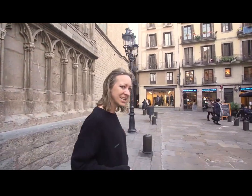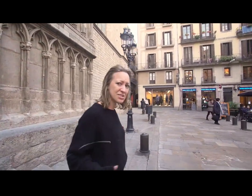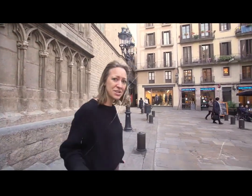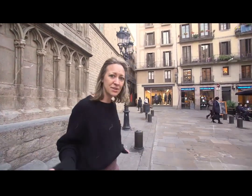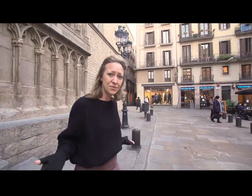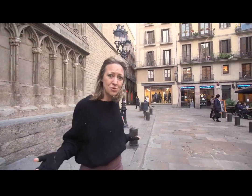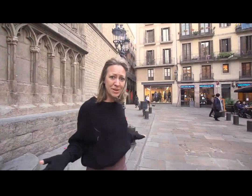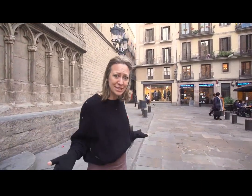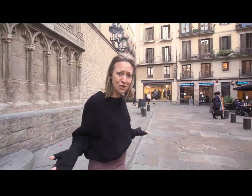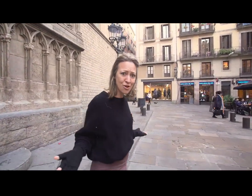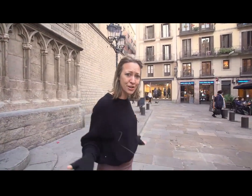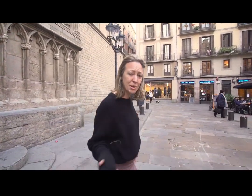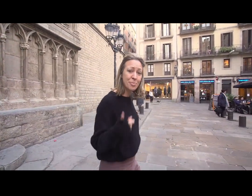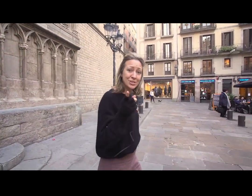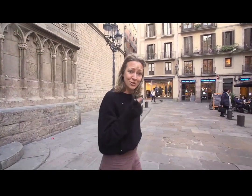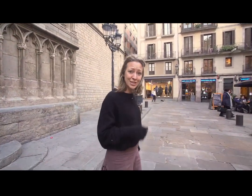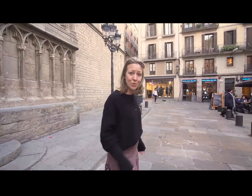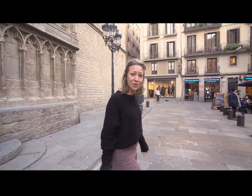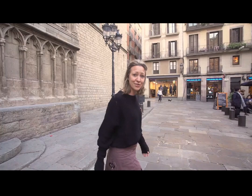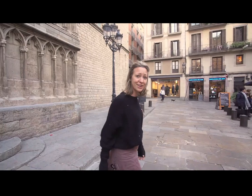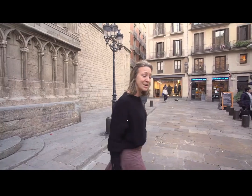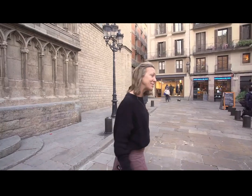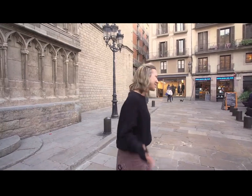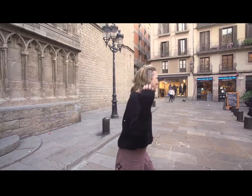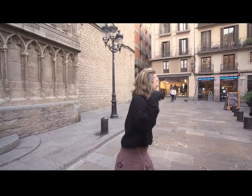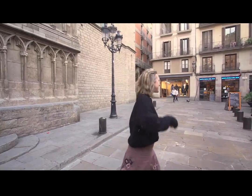It's only a few metres long... and I bet you that's where we are going to find Emlyn!